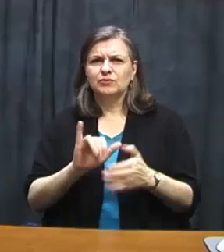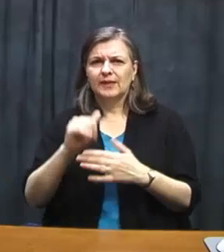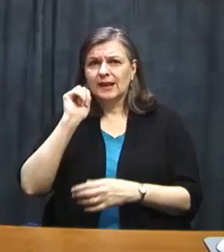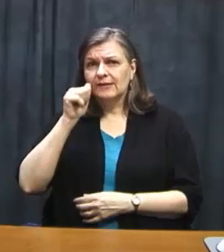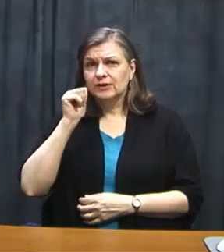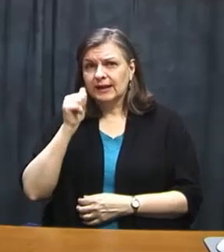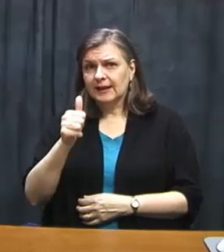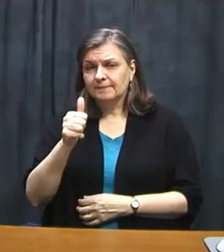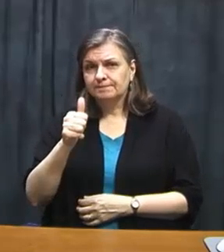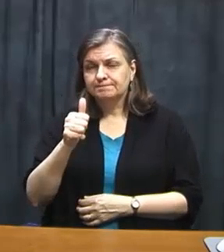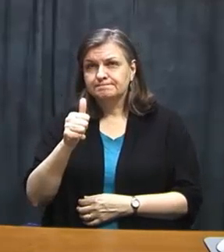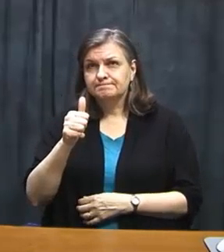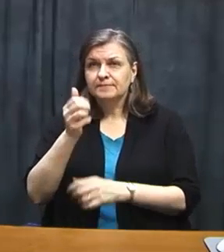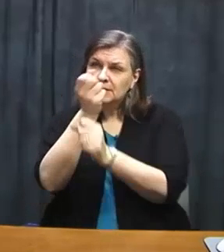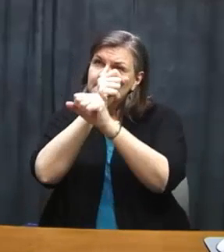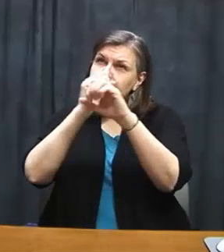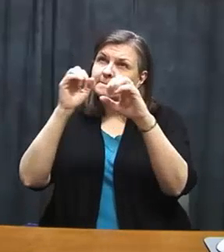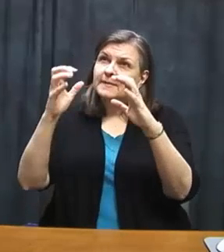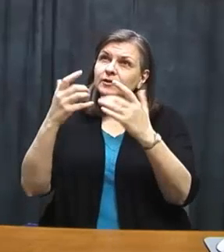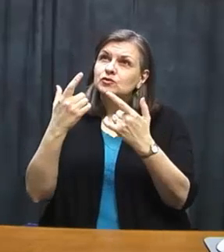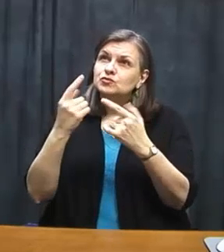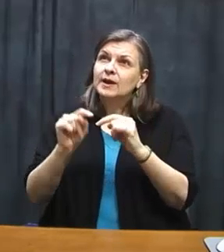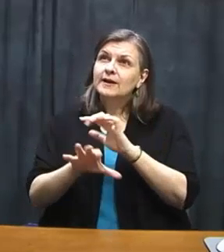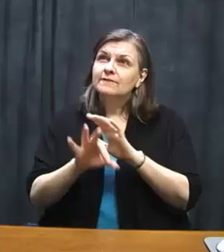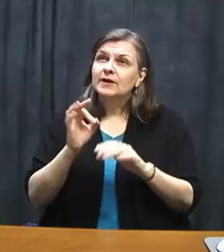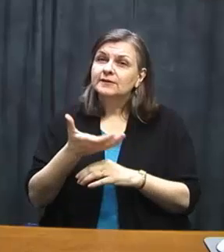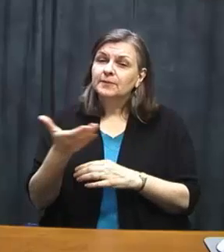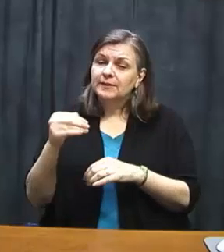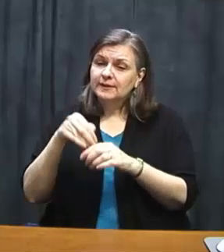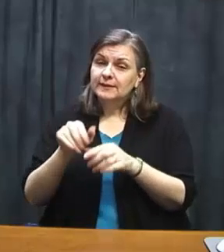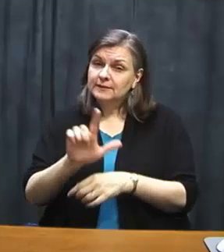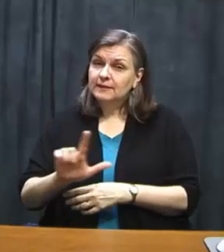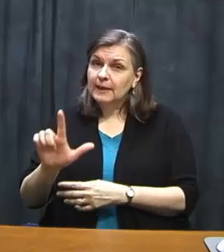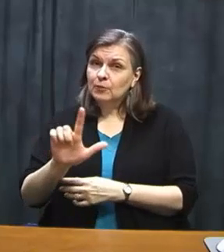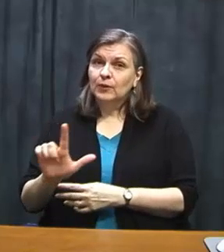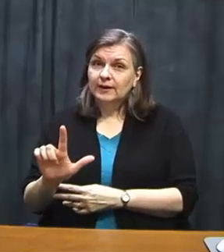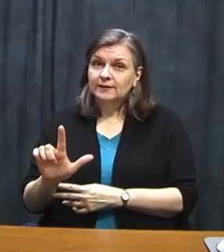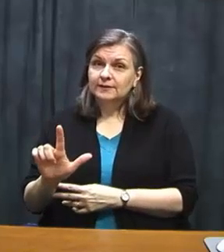imagine trying to find something in the library that wasn't